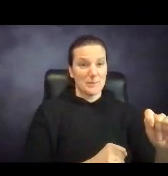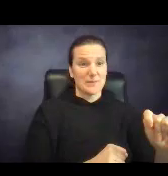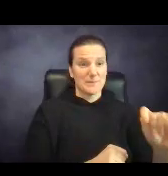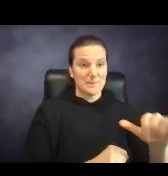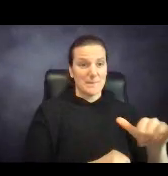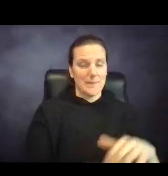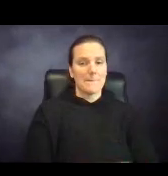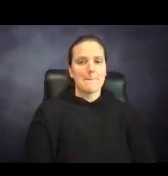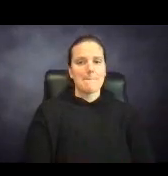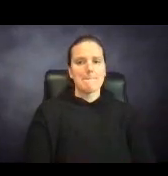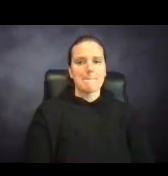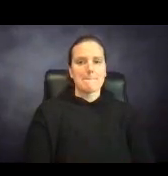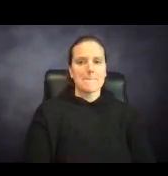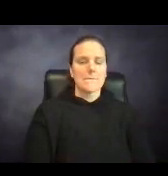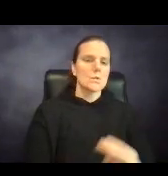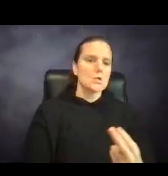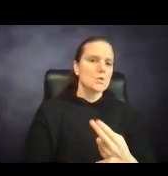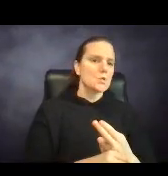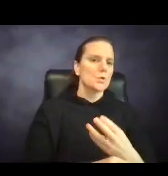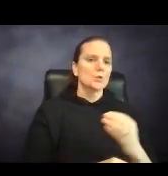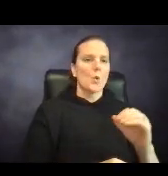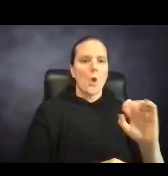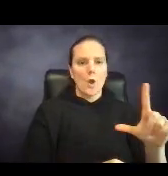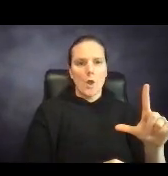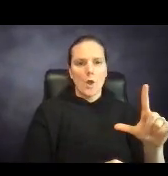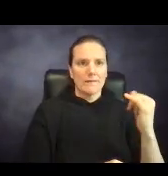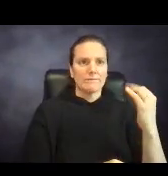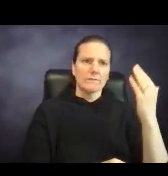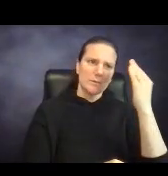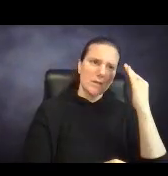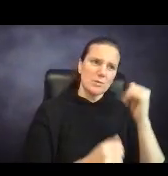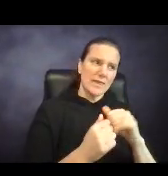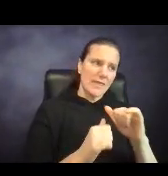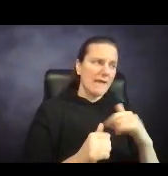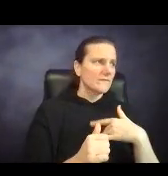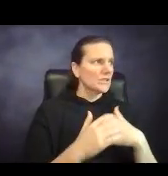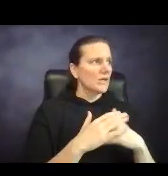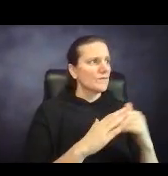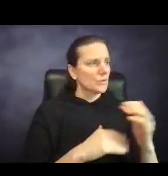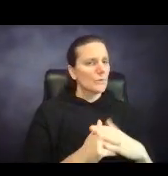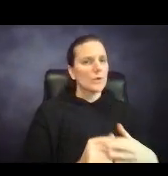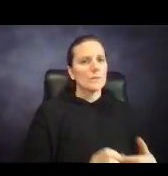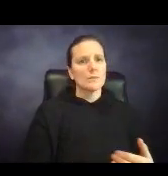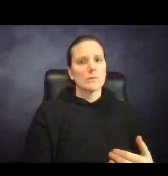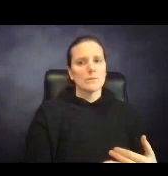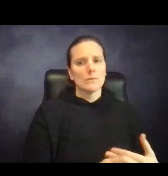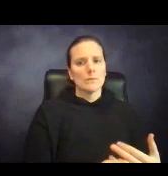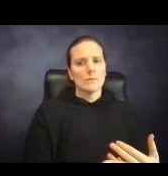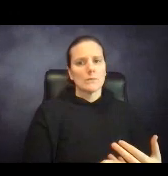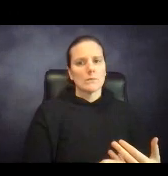So you can use oral if you're working with someone who's really familiar with oral and feels comfortable with it. But my preference is transdermal patches.